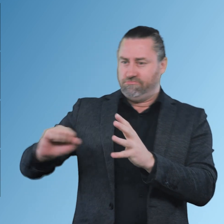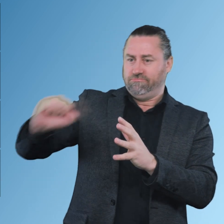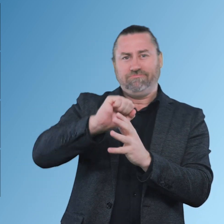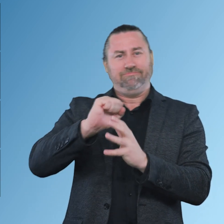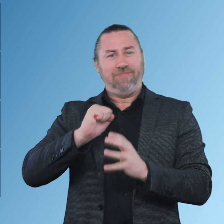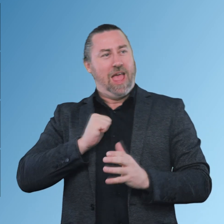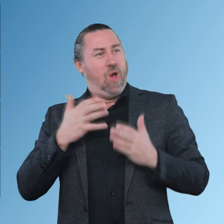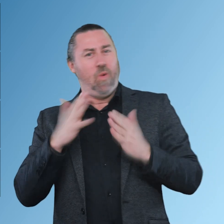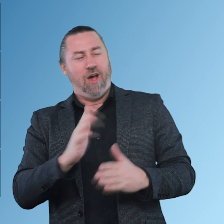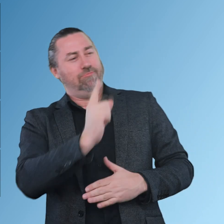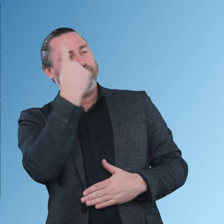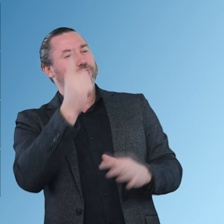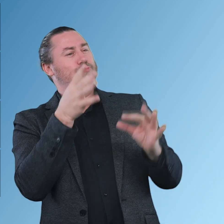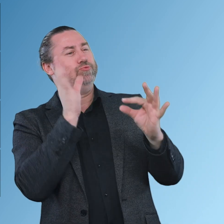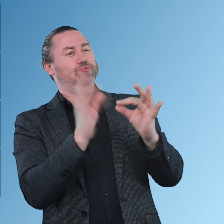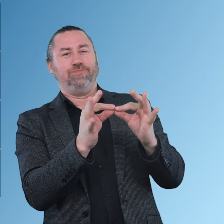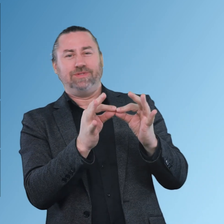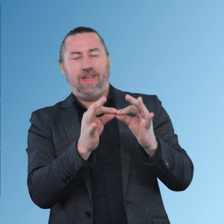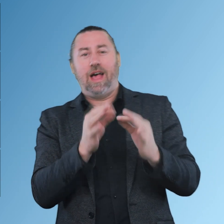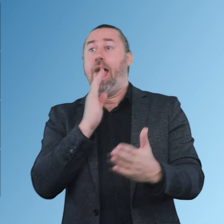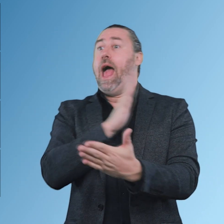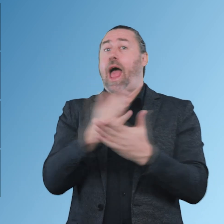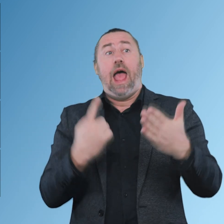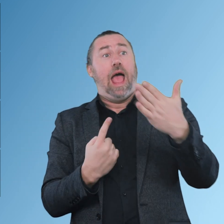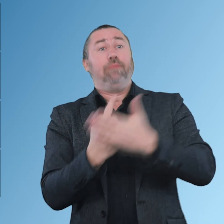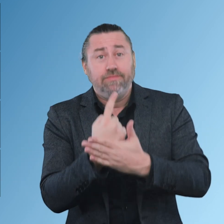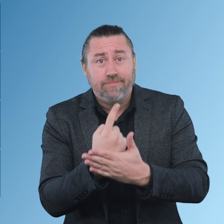to an interpreter, the use of Auslan interpreters in practice is suboptimal.